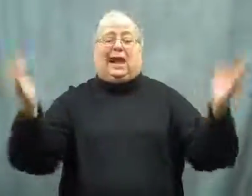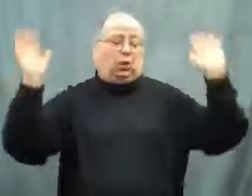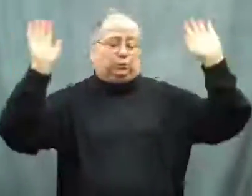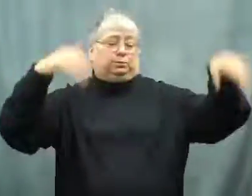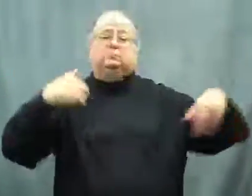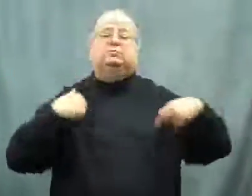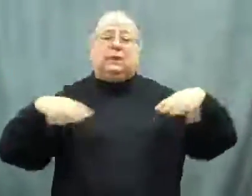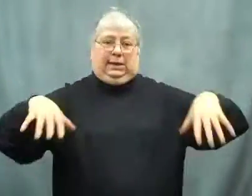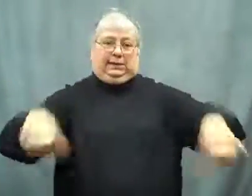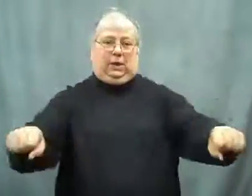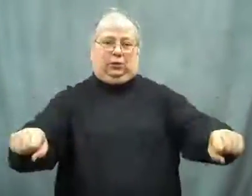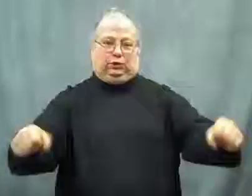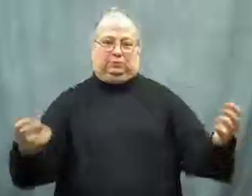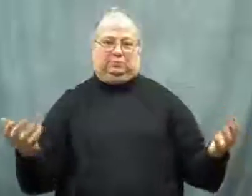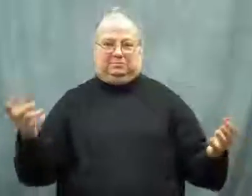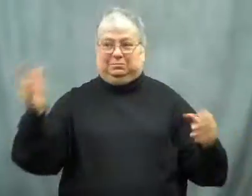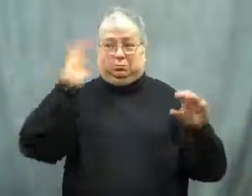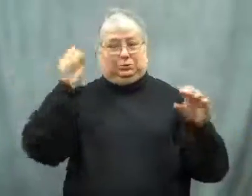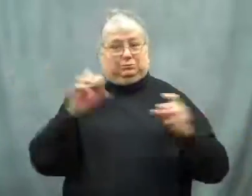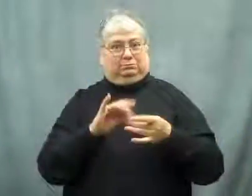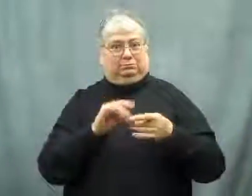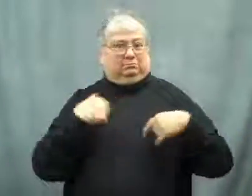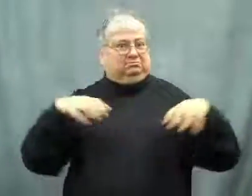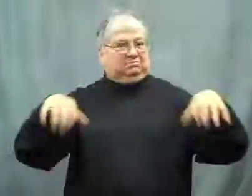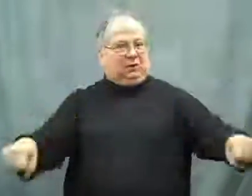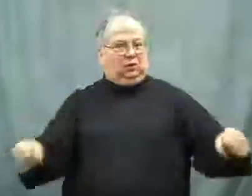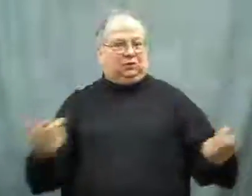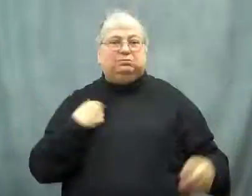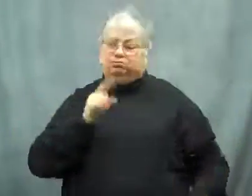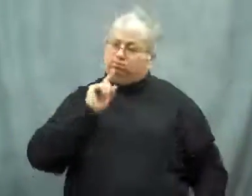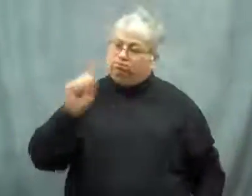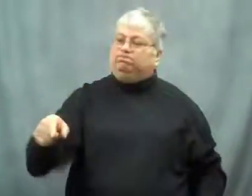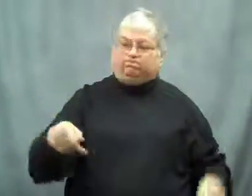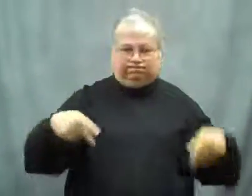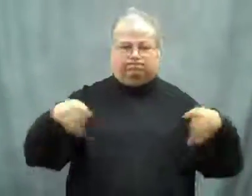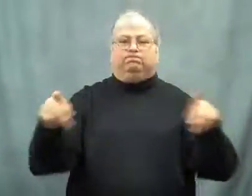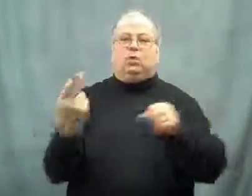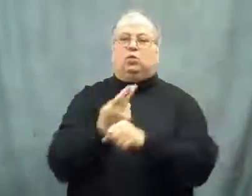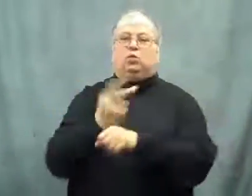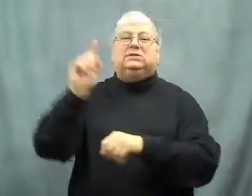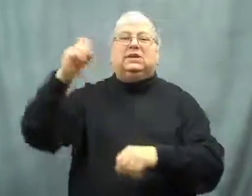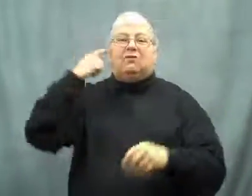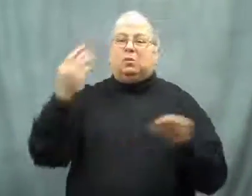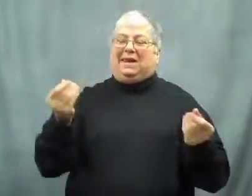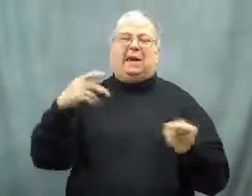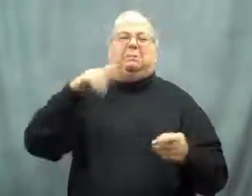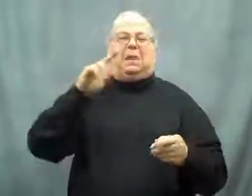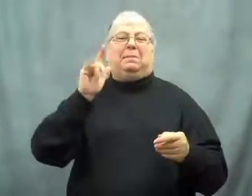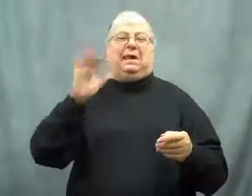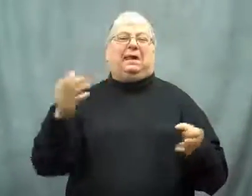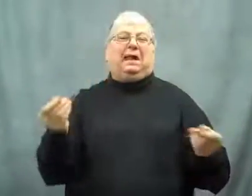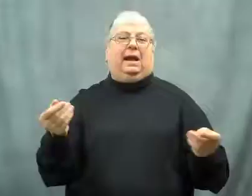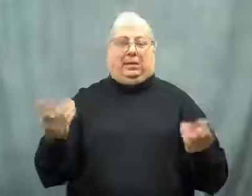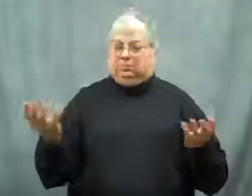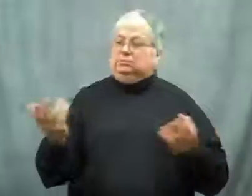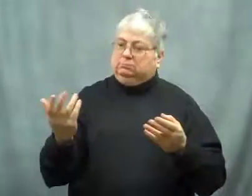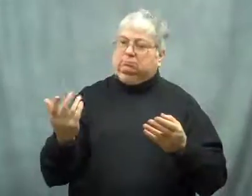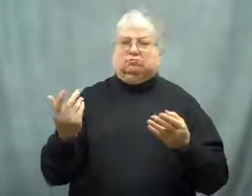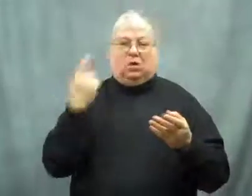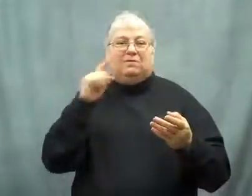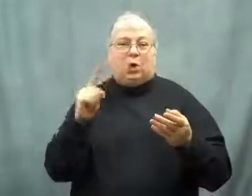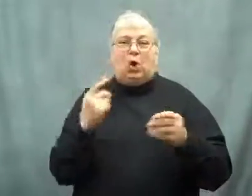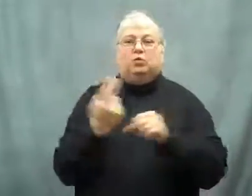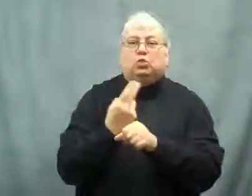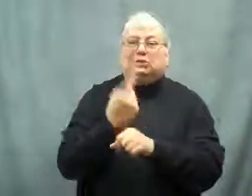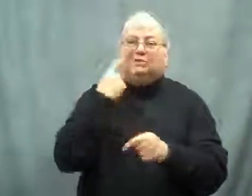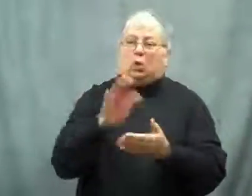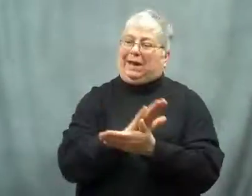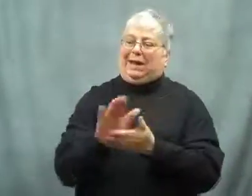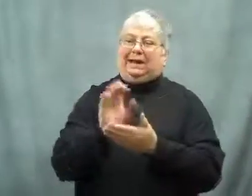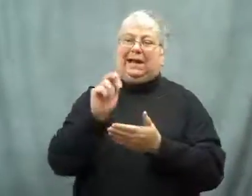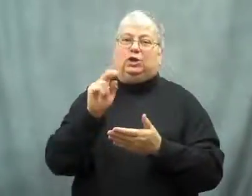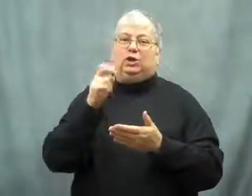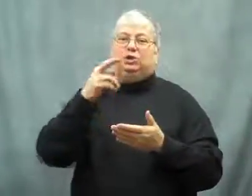Therefore, he was stepping in. He would sign an order allowing use of public lands.